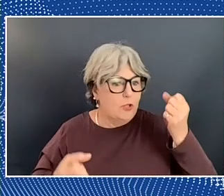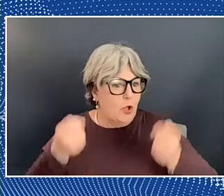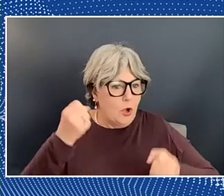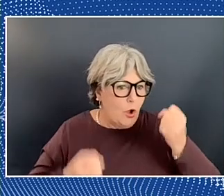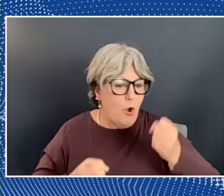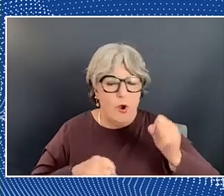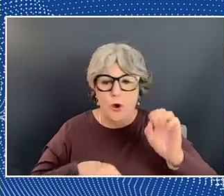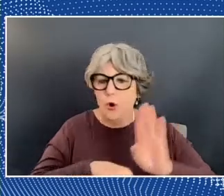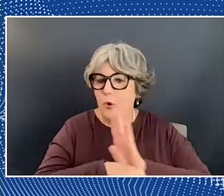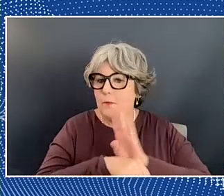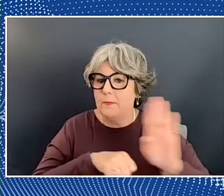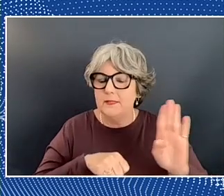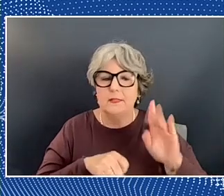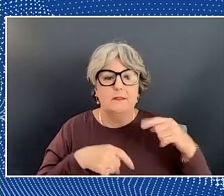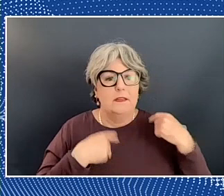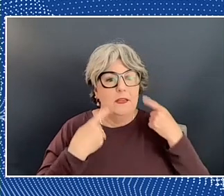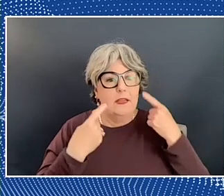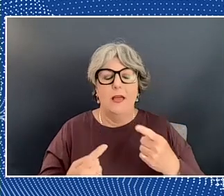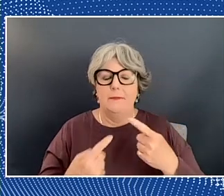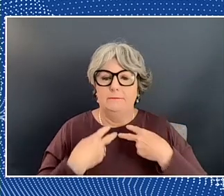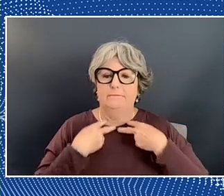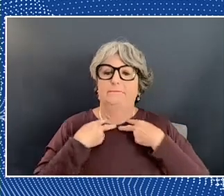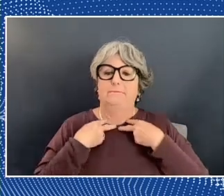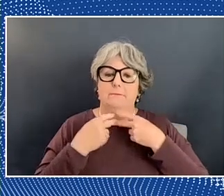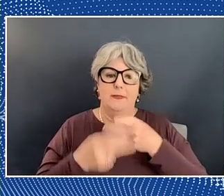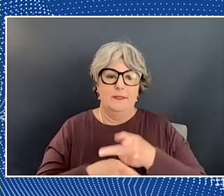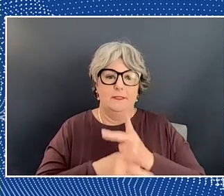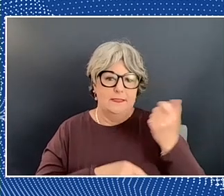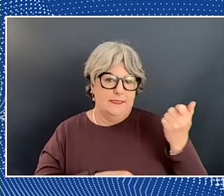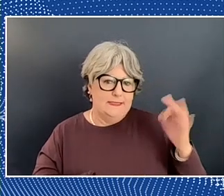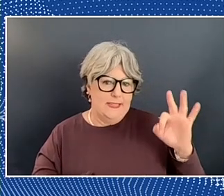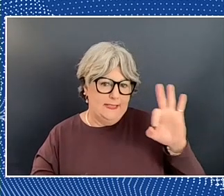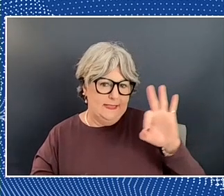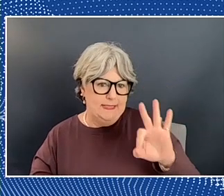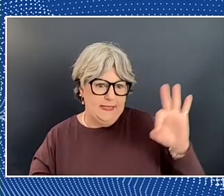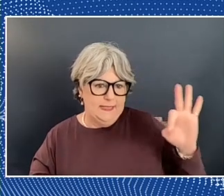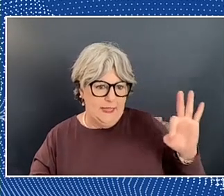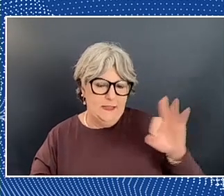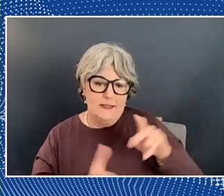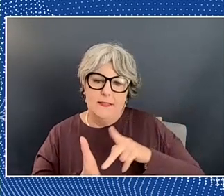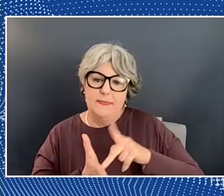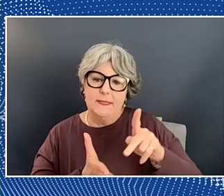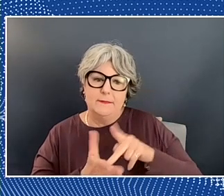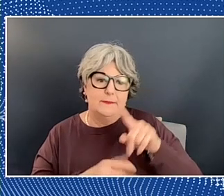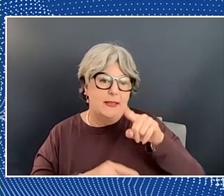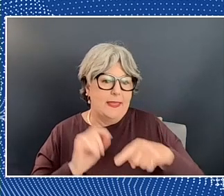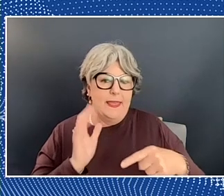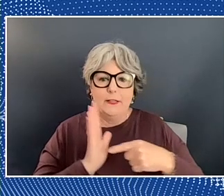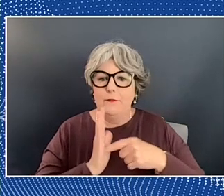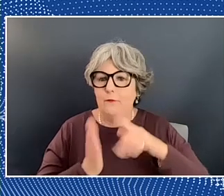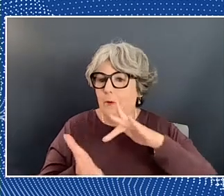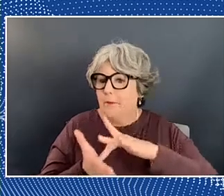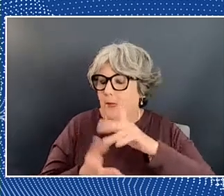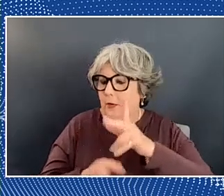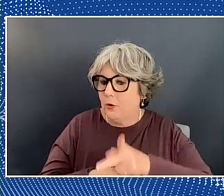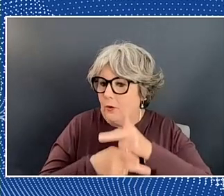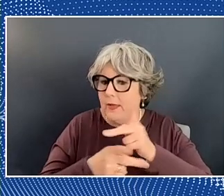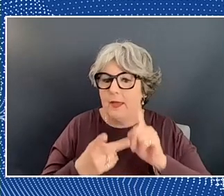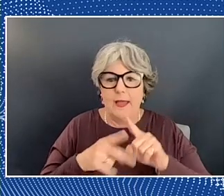I have been strangled by these loans since 1999. These payments mean I cannot afford medical care or retirement savings.